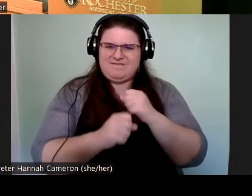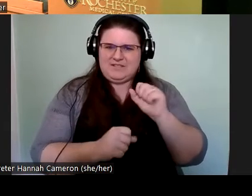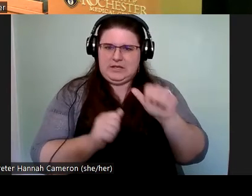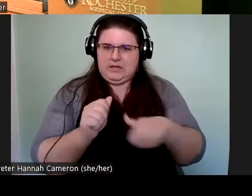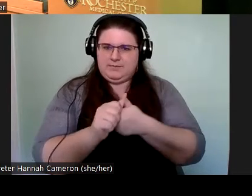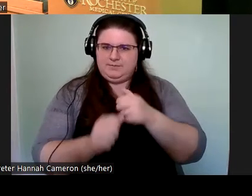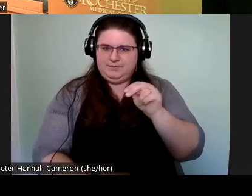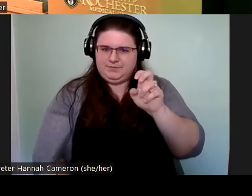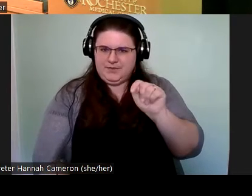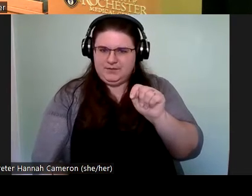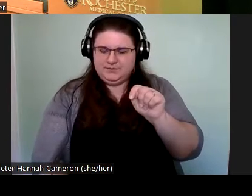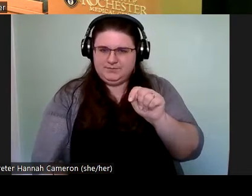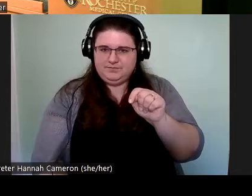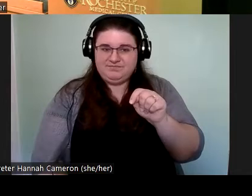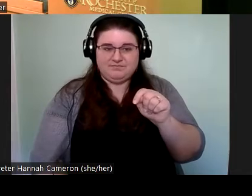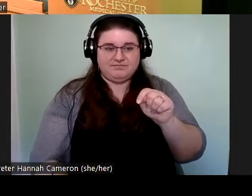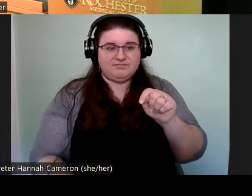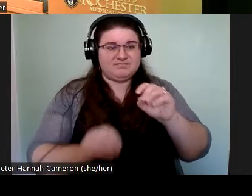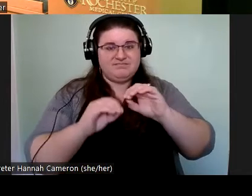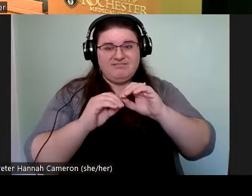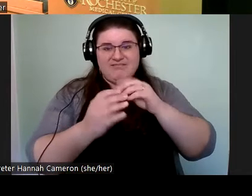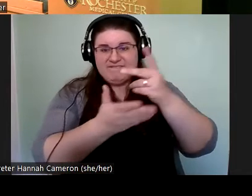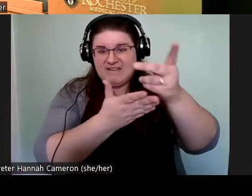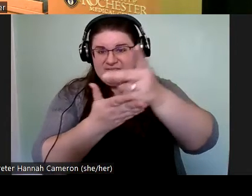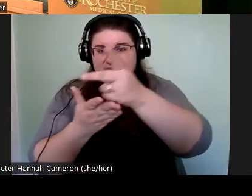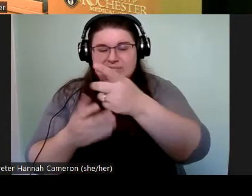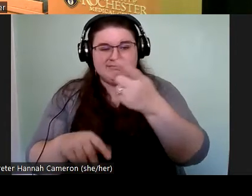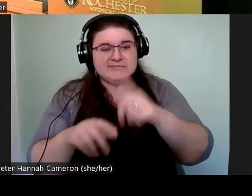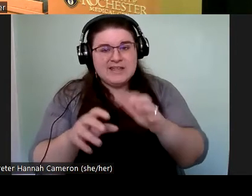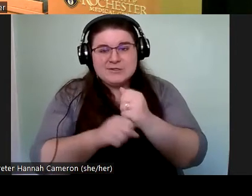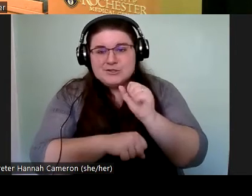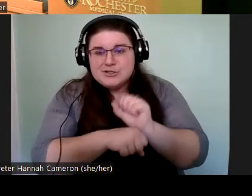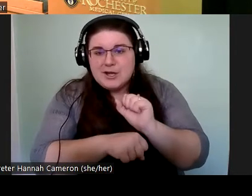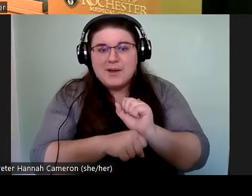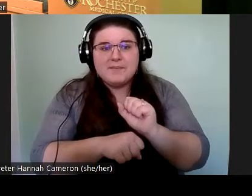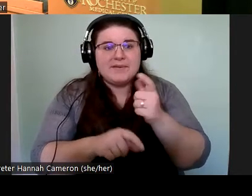fails when when nothing is working and they can't get a job where where their safety net um